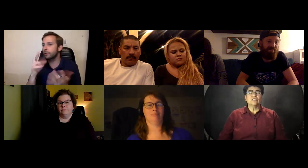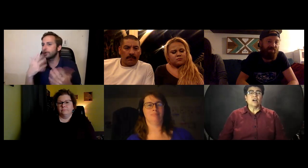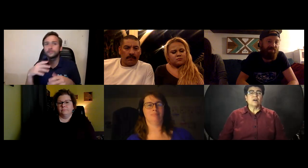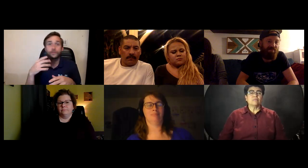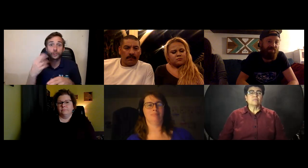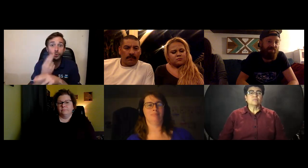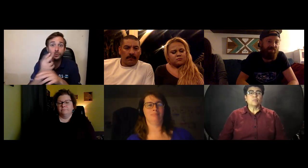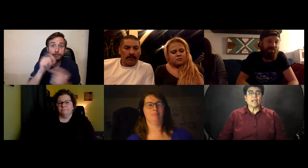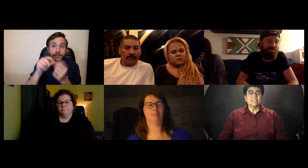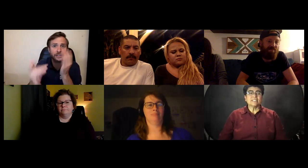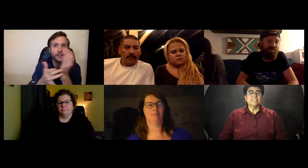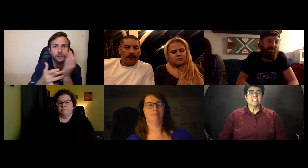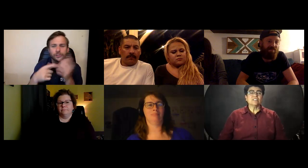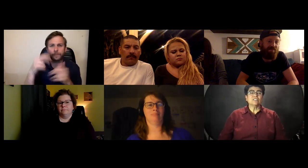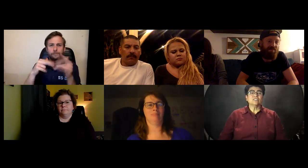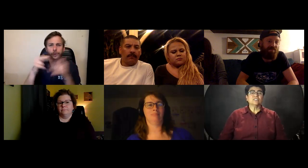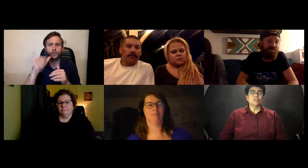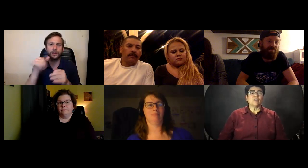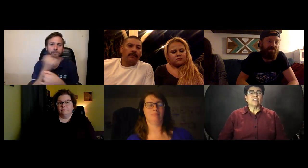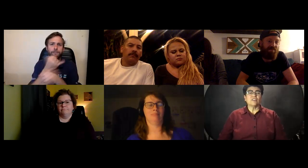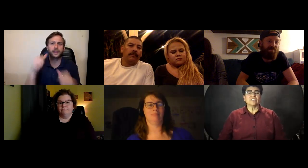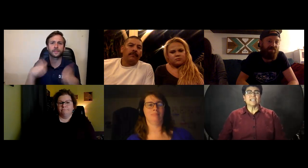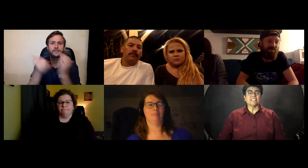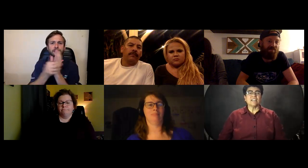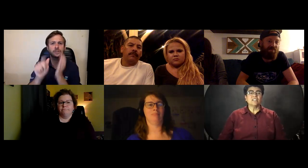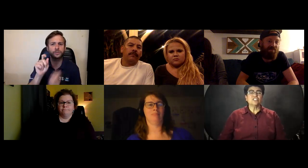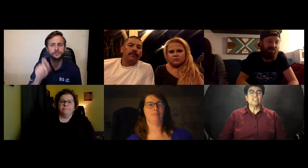um practicing skills you know as far as